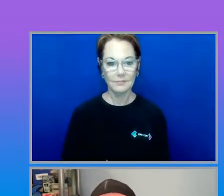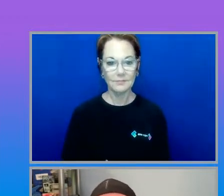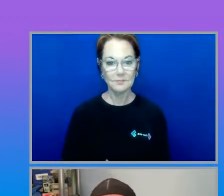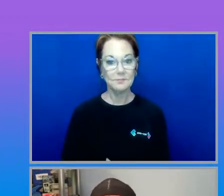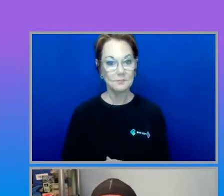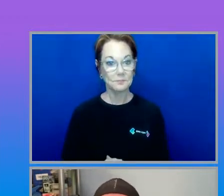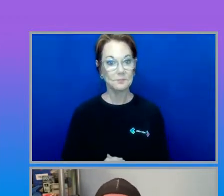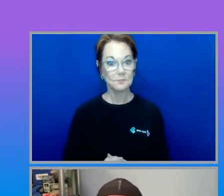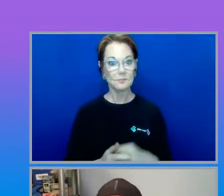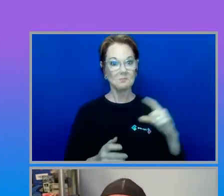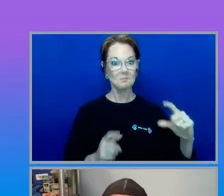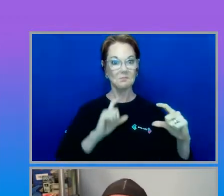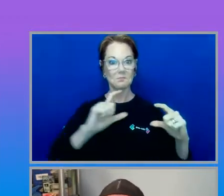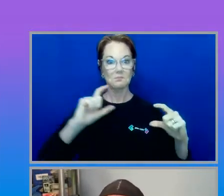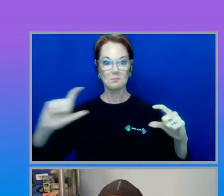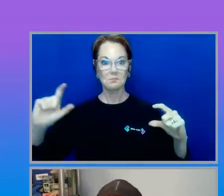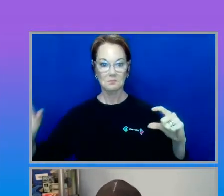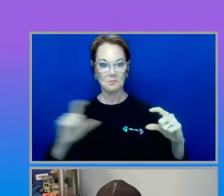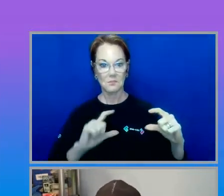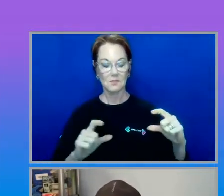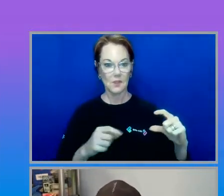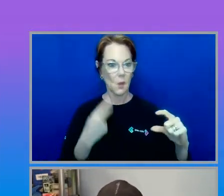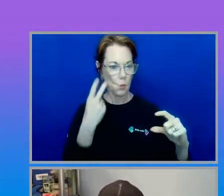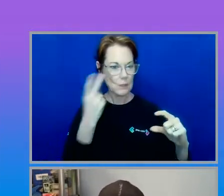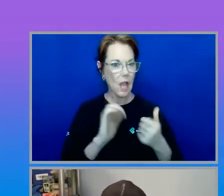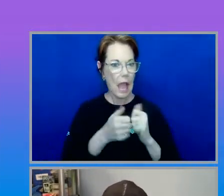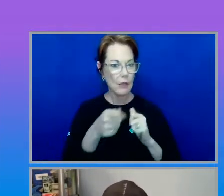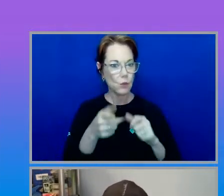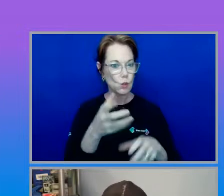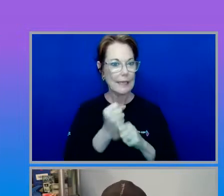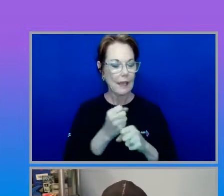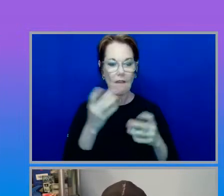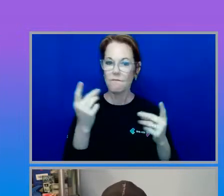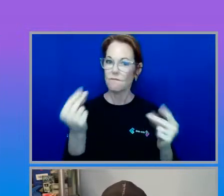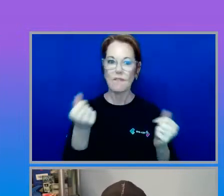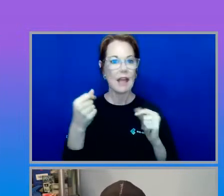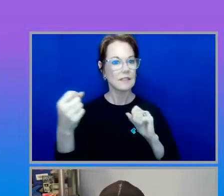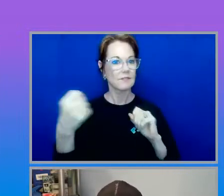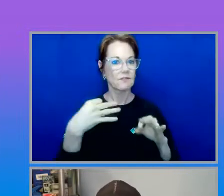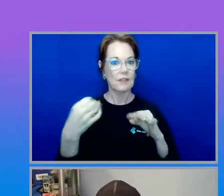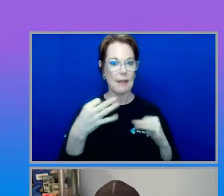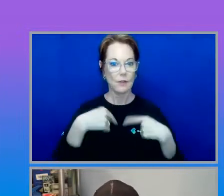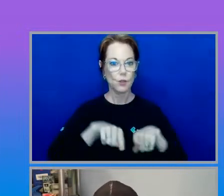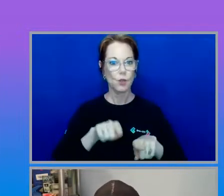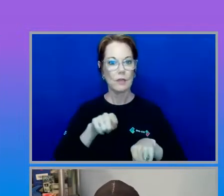how you could get fast feedback within your IDE as you're